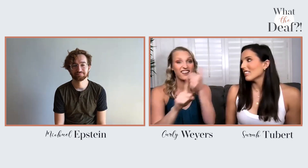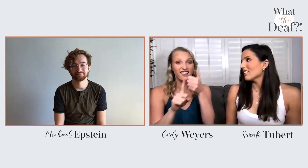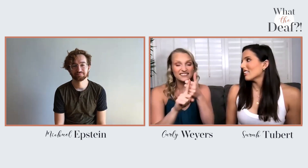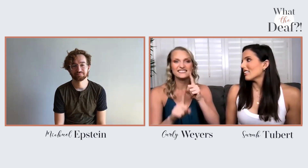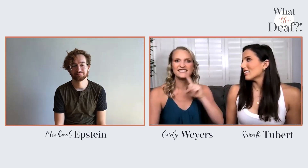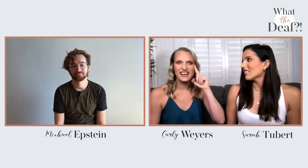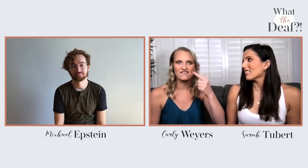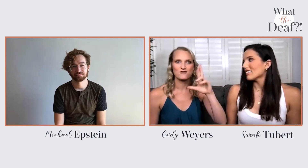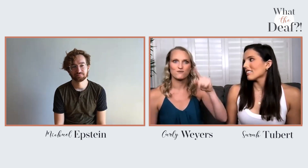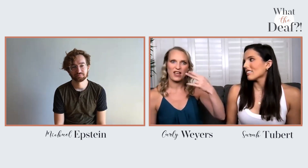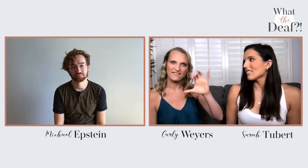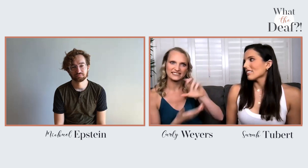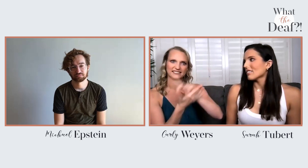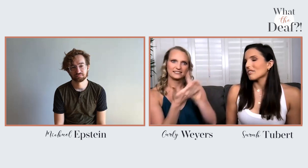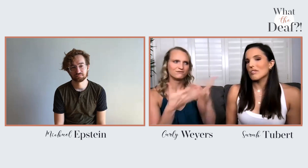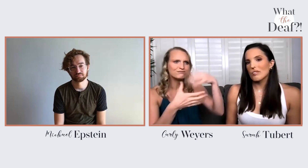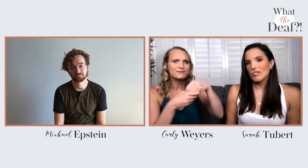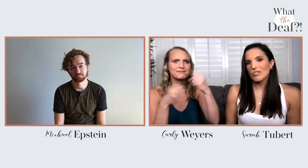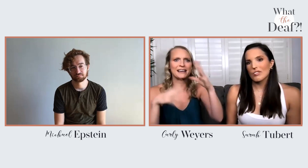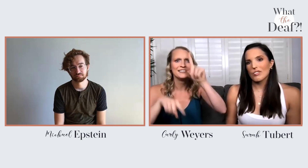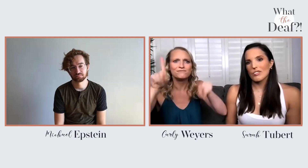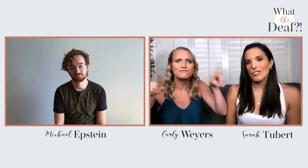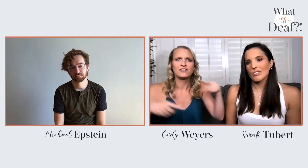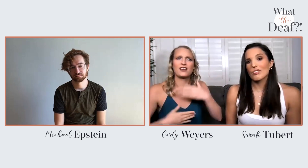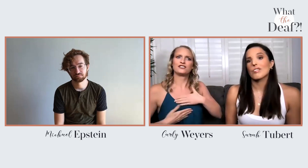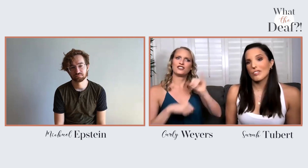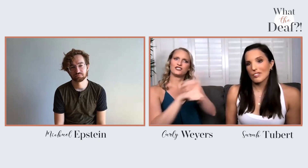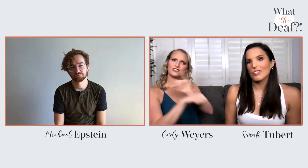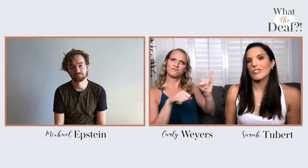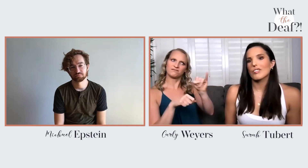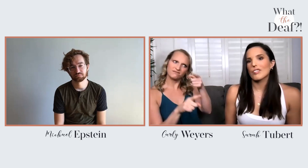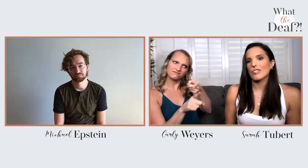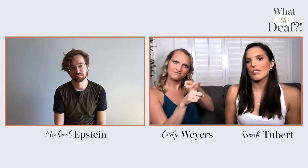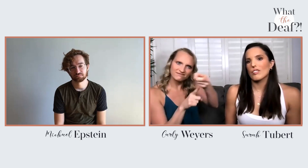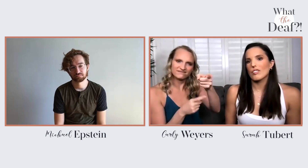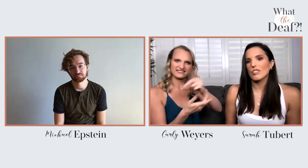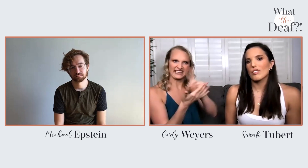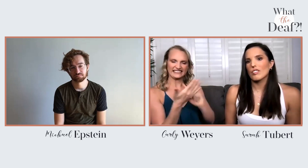He is a deaf graphic designer who's involved in a lot of different projects in the entertainment industry,